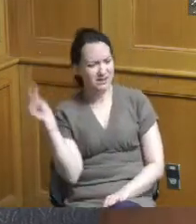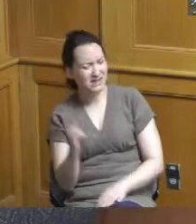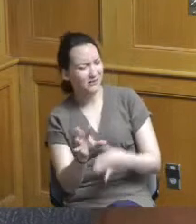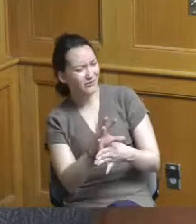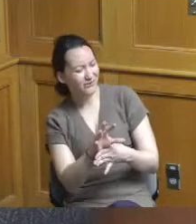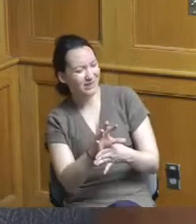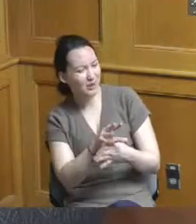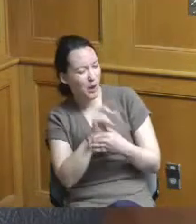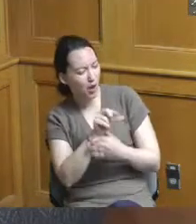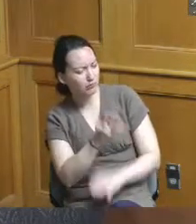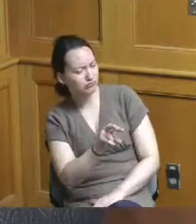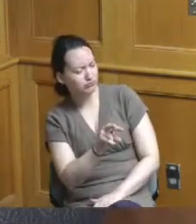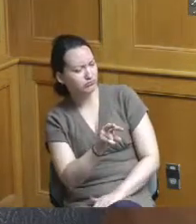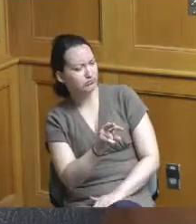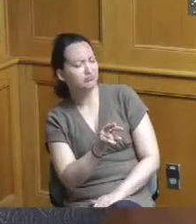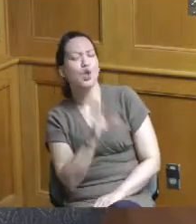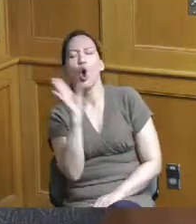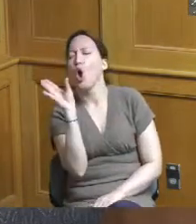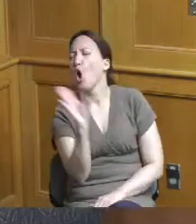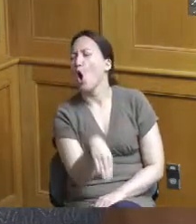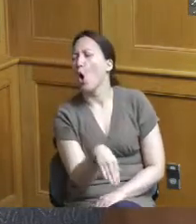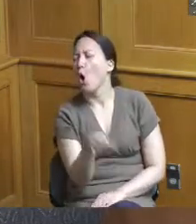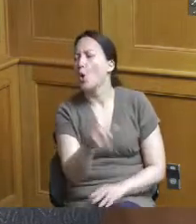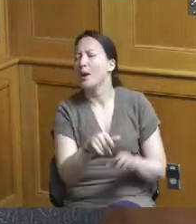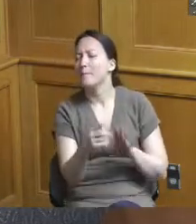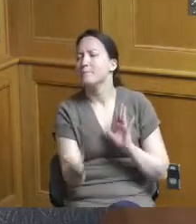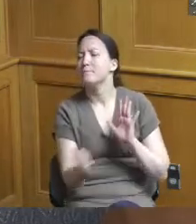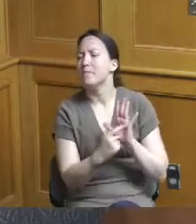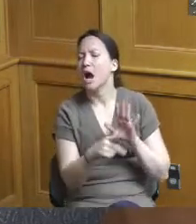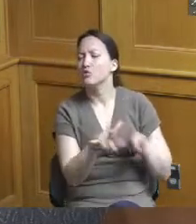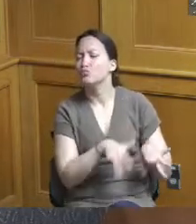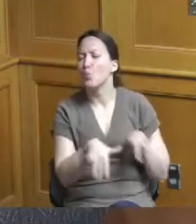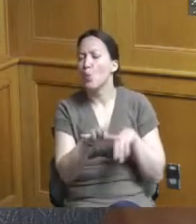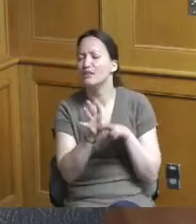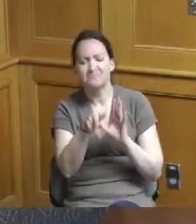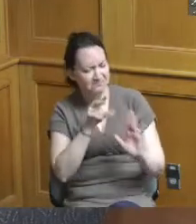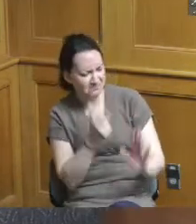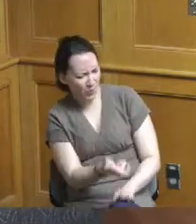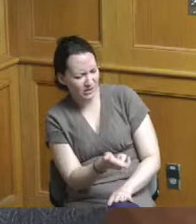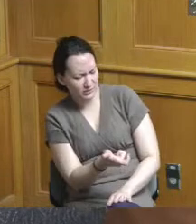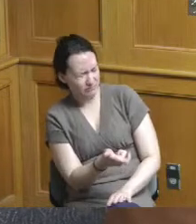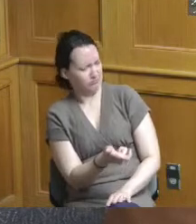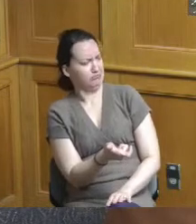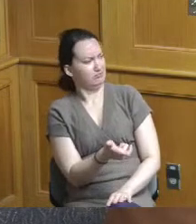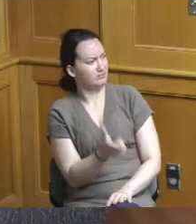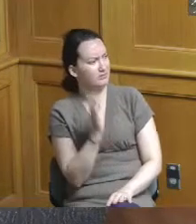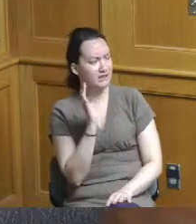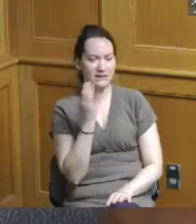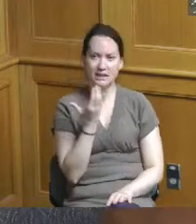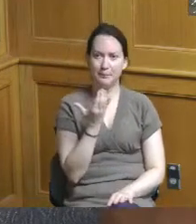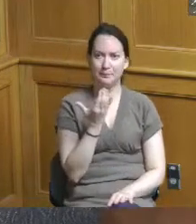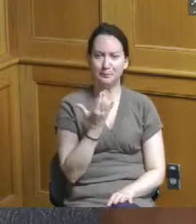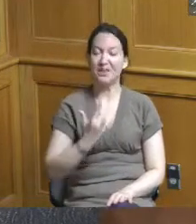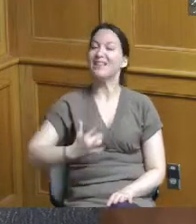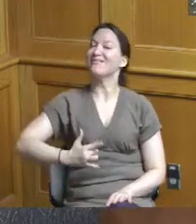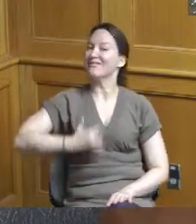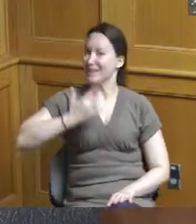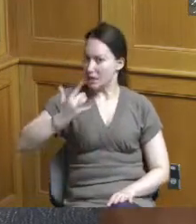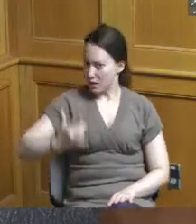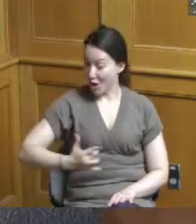to look at it again they say always go back to the tape it seemed to have a Ura of here it is